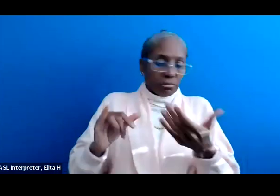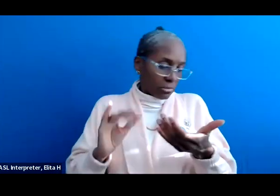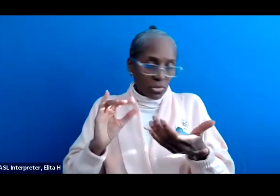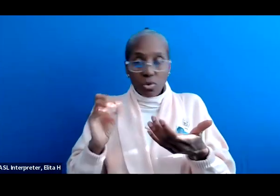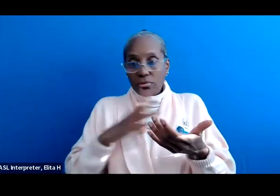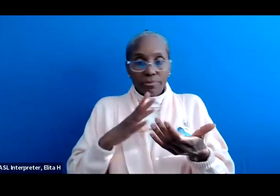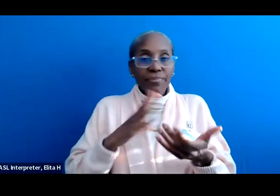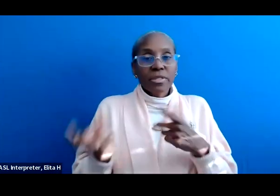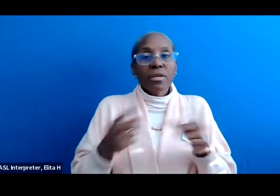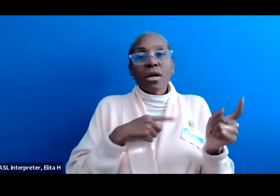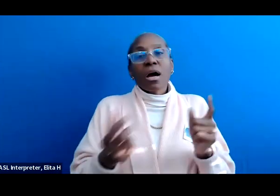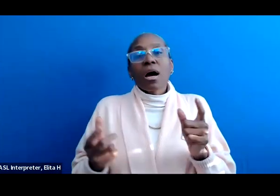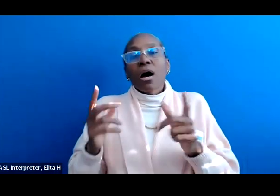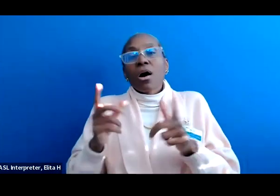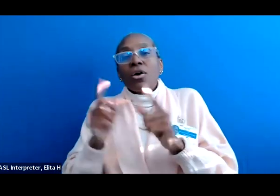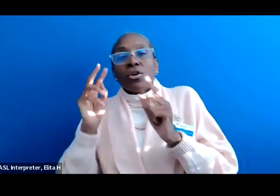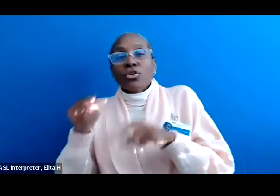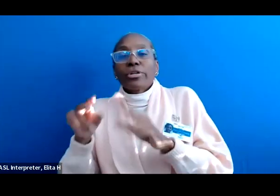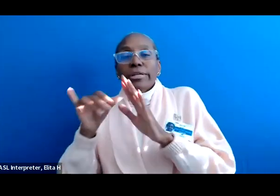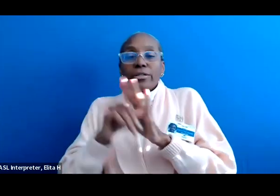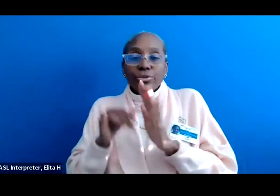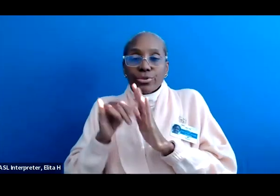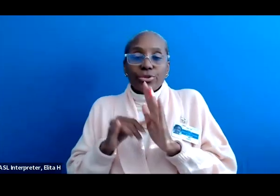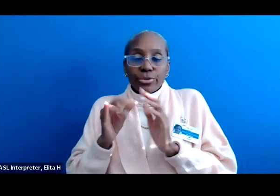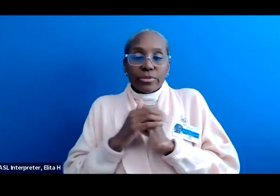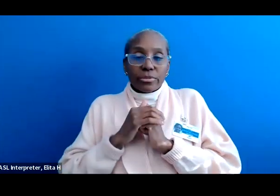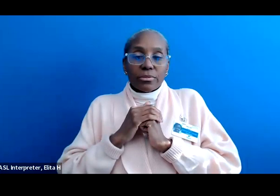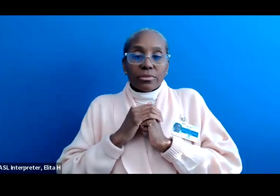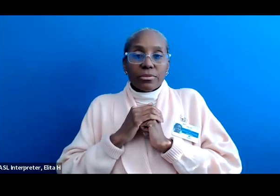Also go back and look on YouTube for the interview that I did with